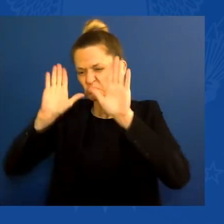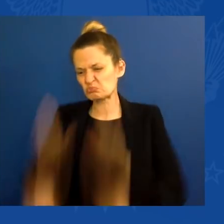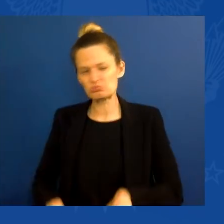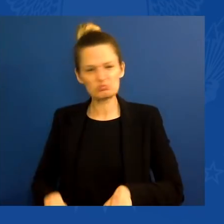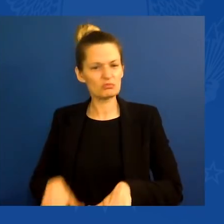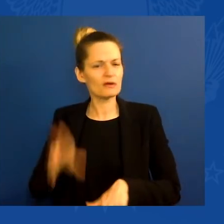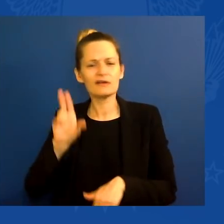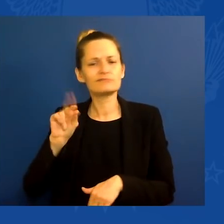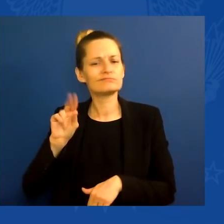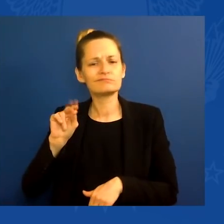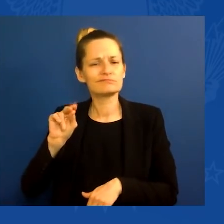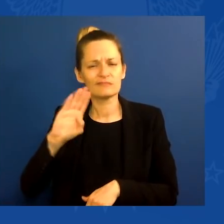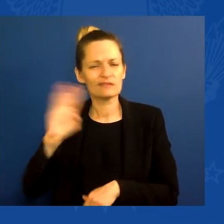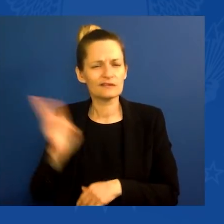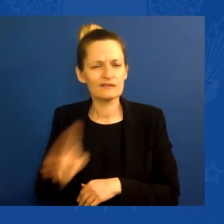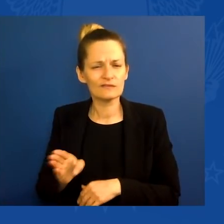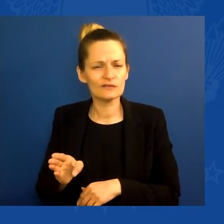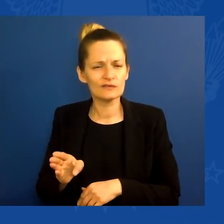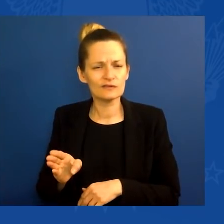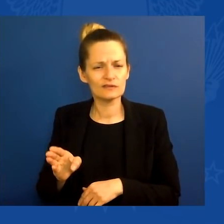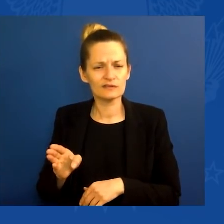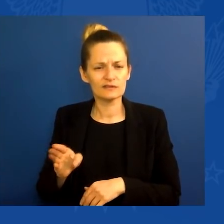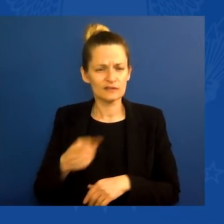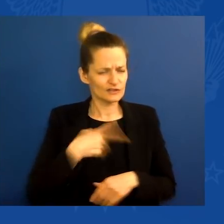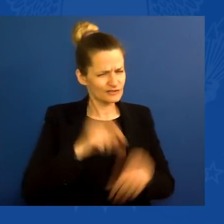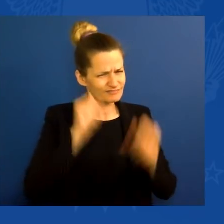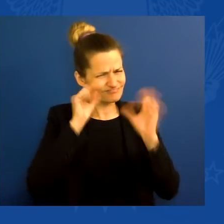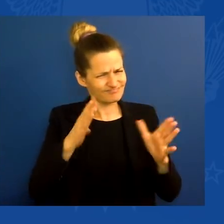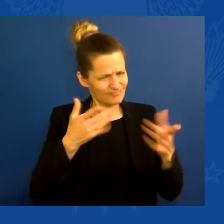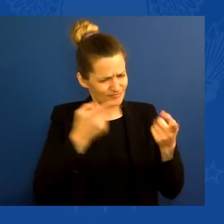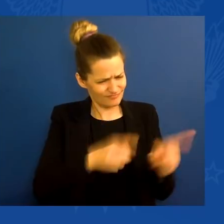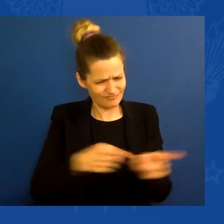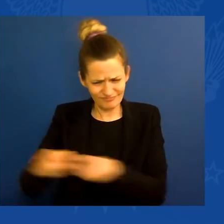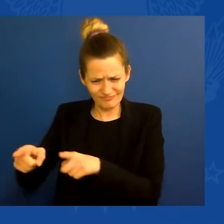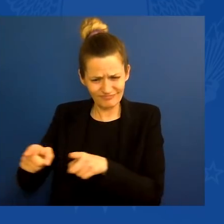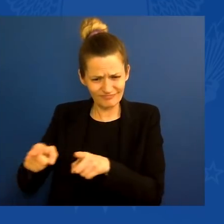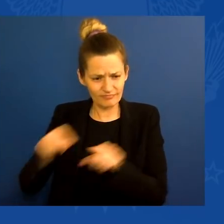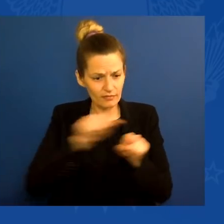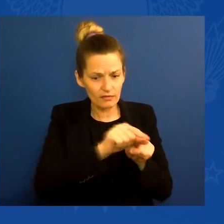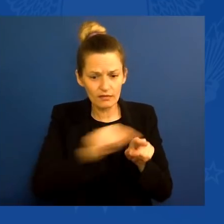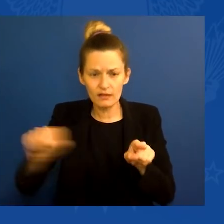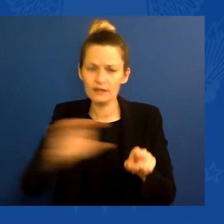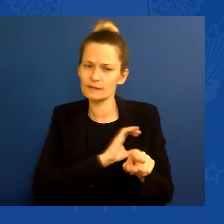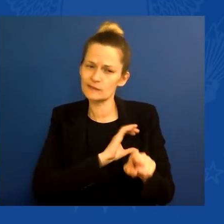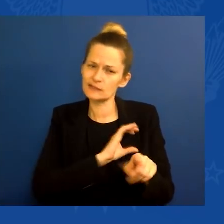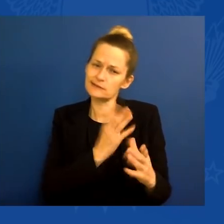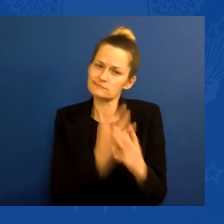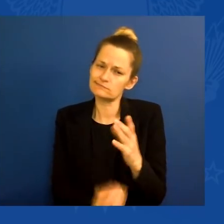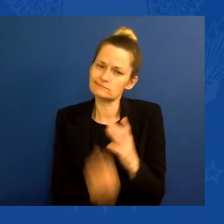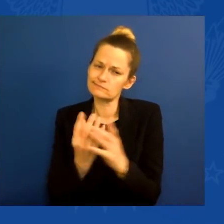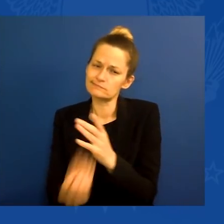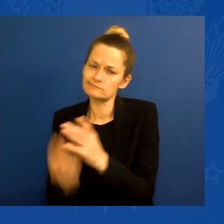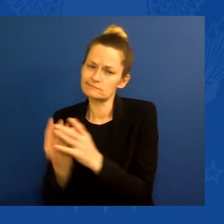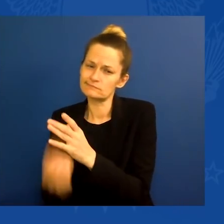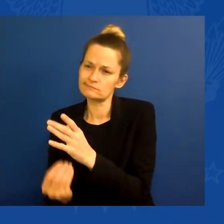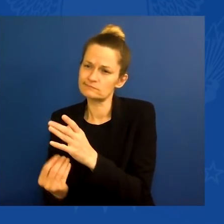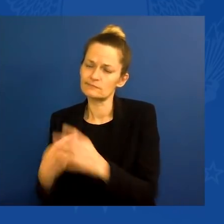we as a free society owe it to them to honor their memory. To our surviving families, both blood and blue,